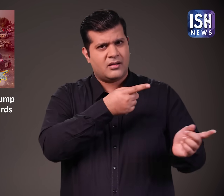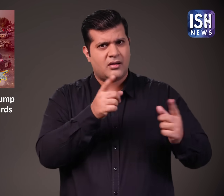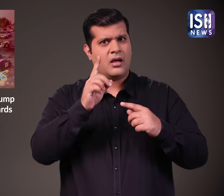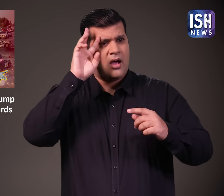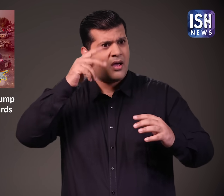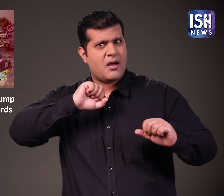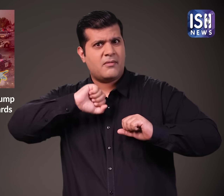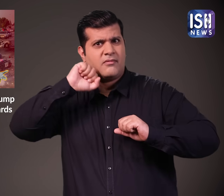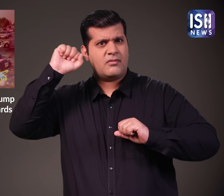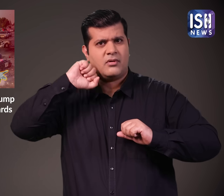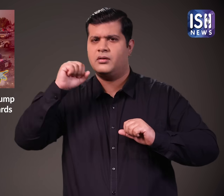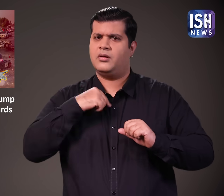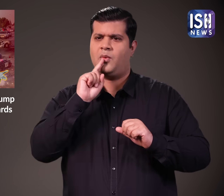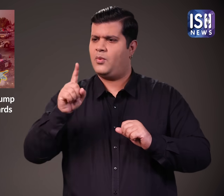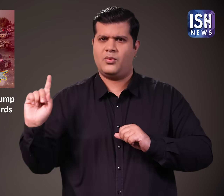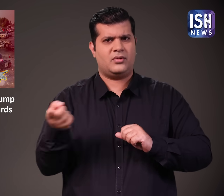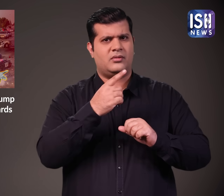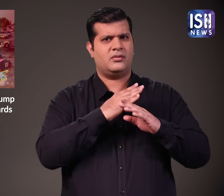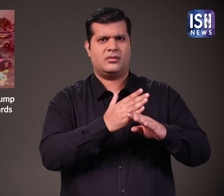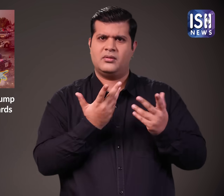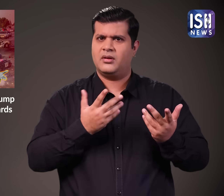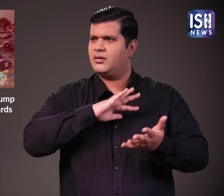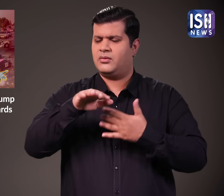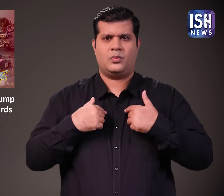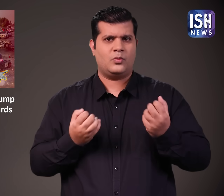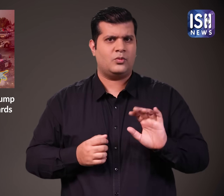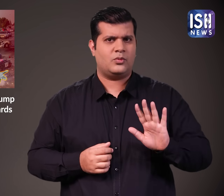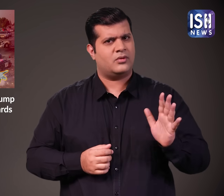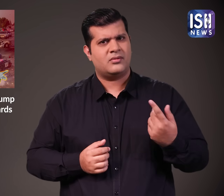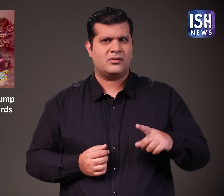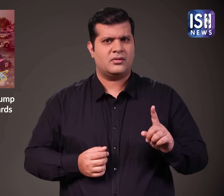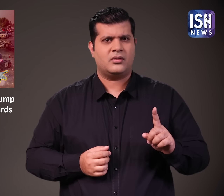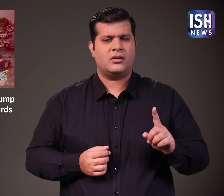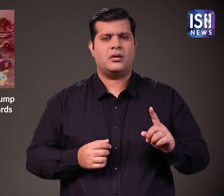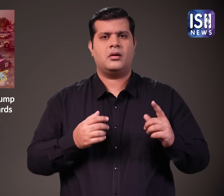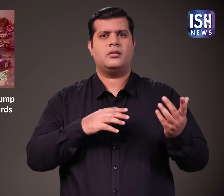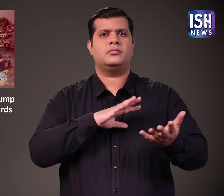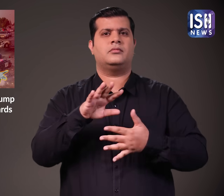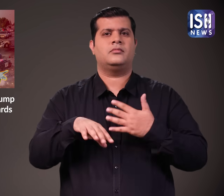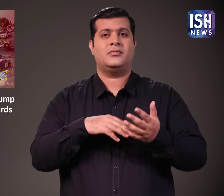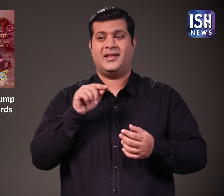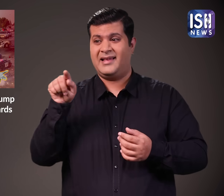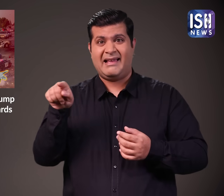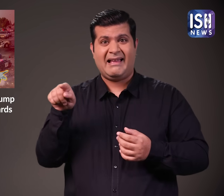Against deportation, violent protests are happening. Trump has placed security to control the situation.